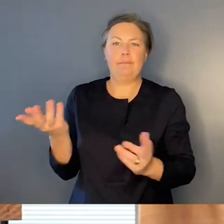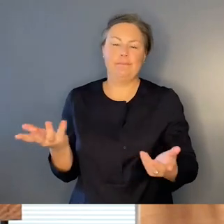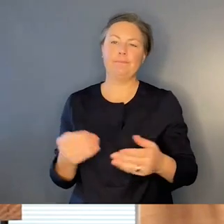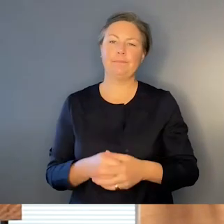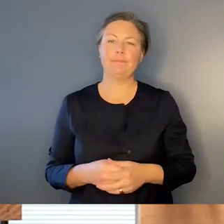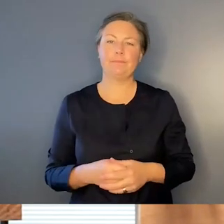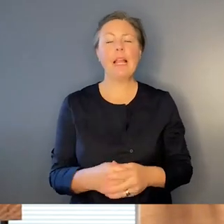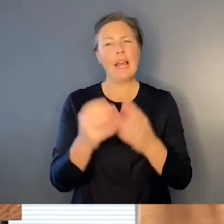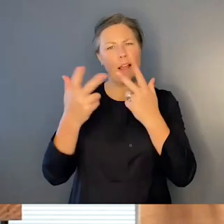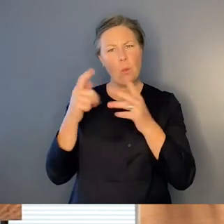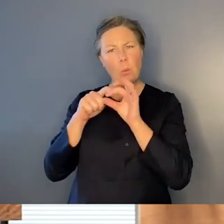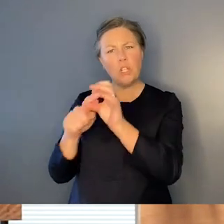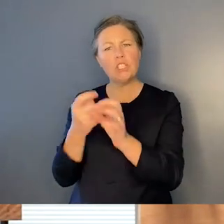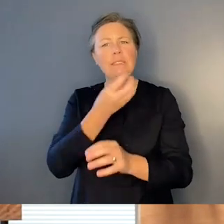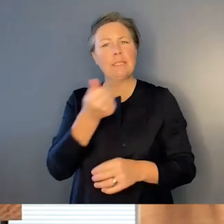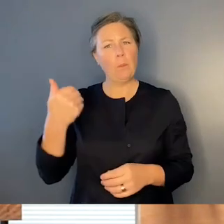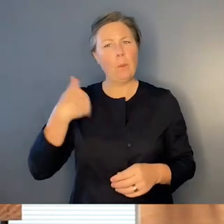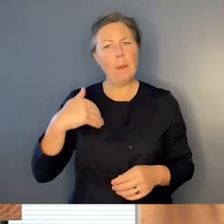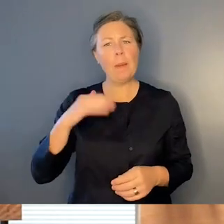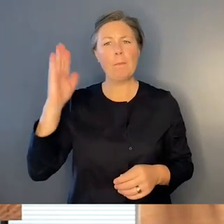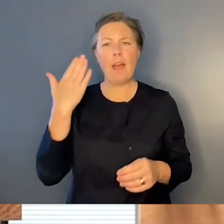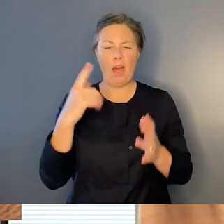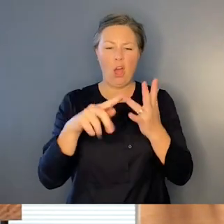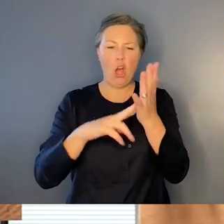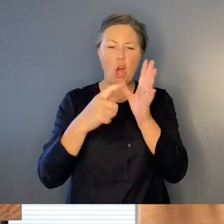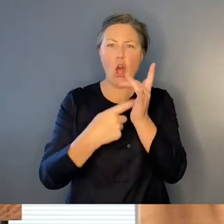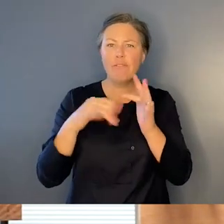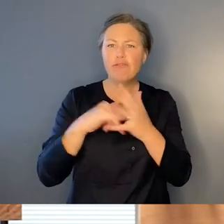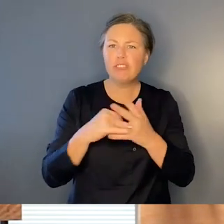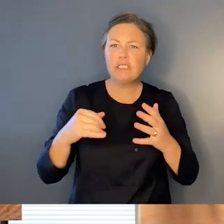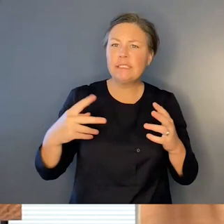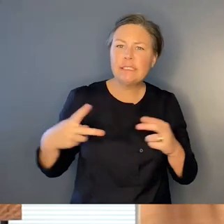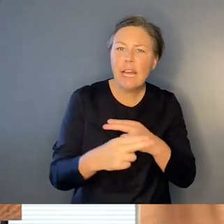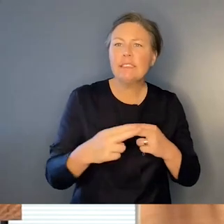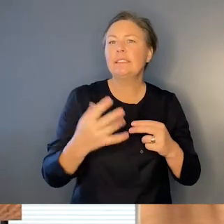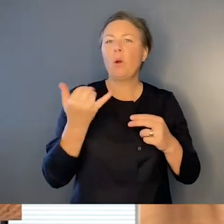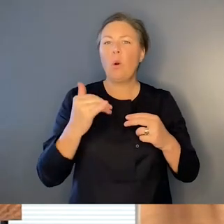and this question is about those women who may have had a hysterectomy or had their ovaries removed.